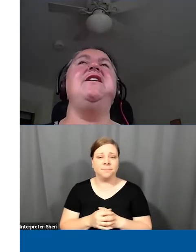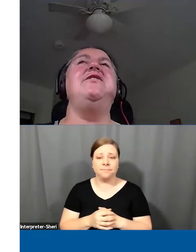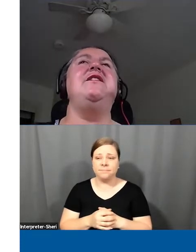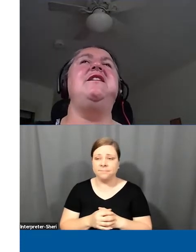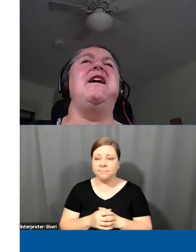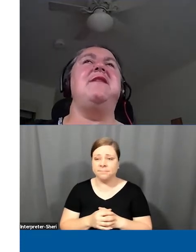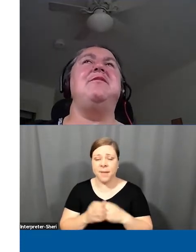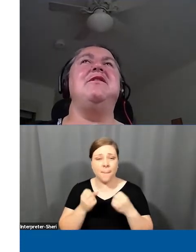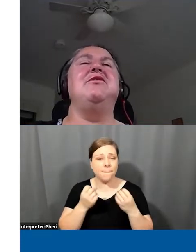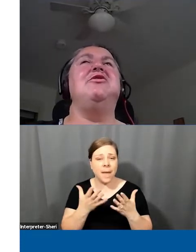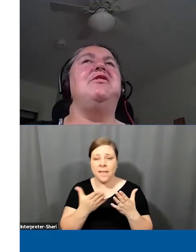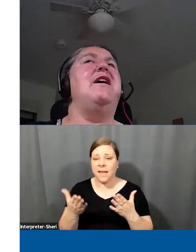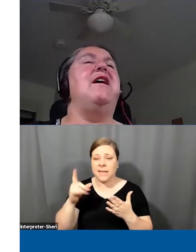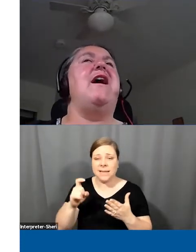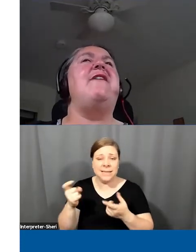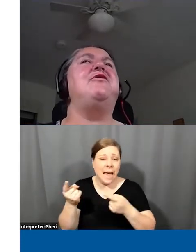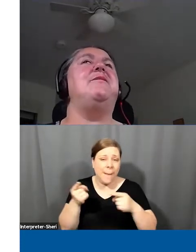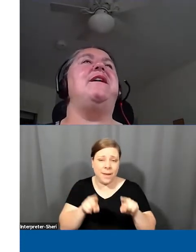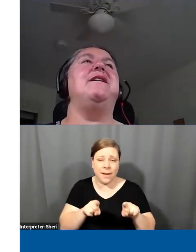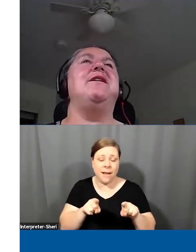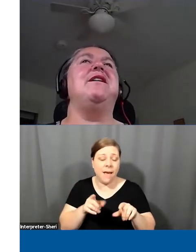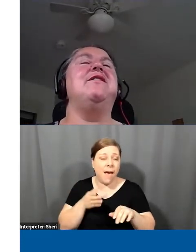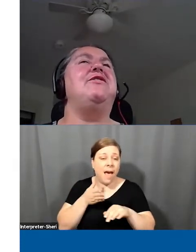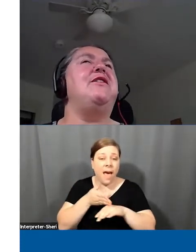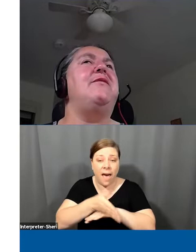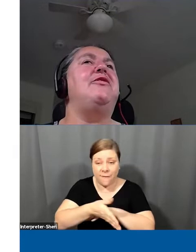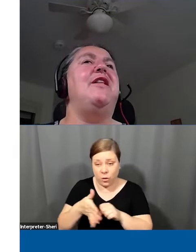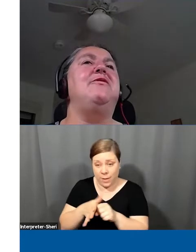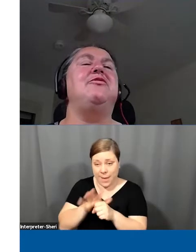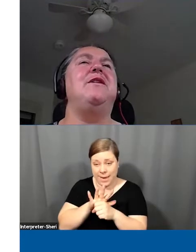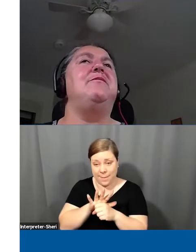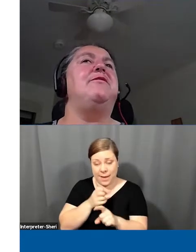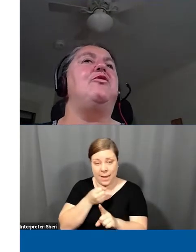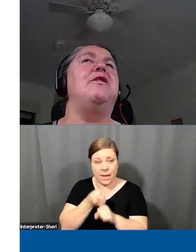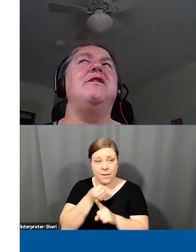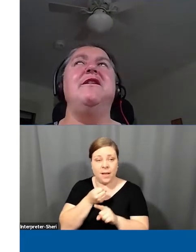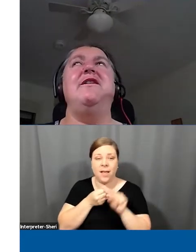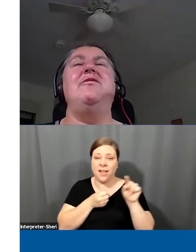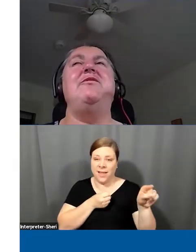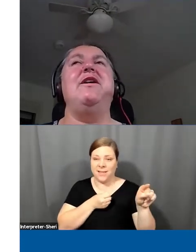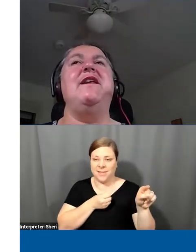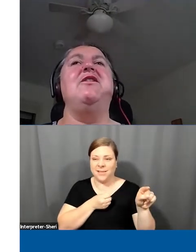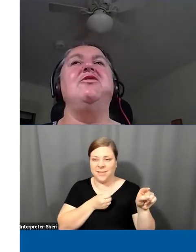things that need to happen after the pandemic. This slide was written before we were getting close